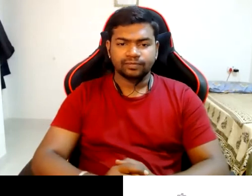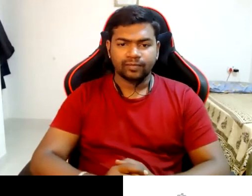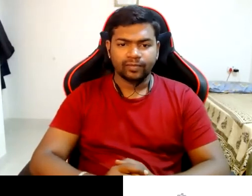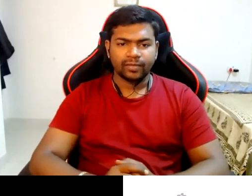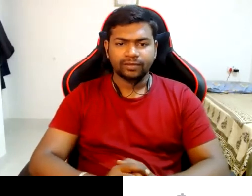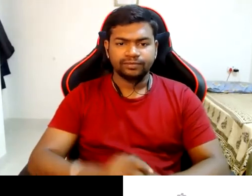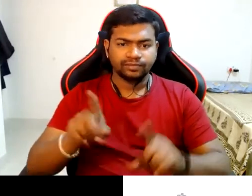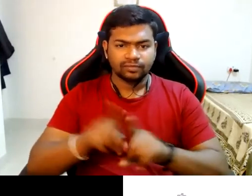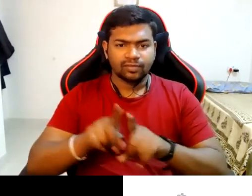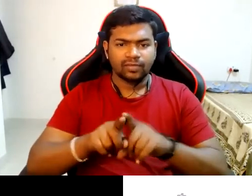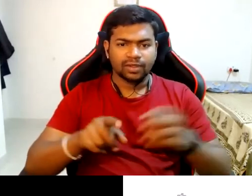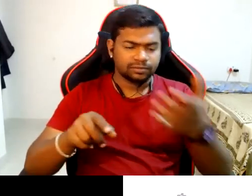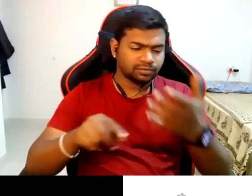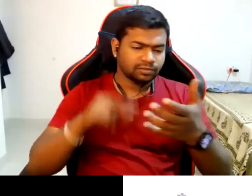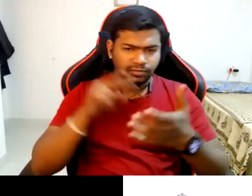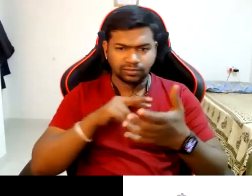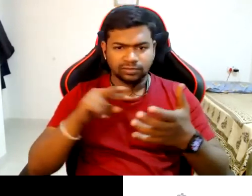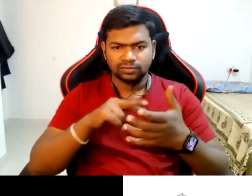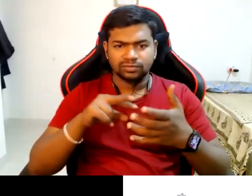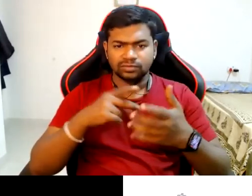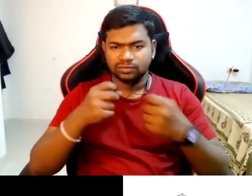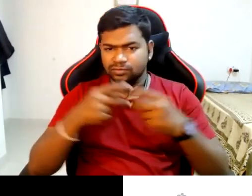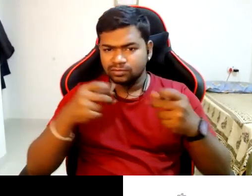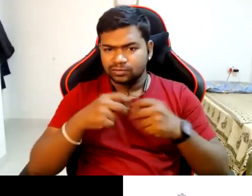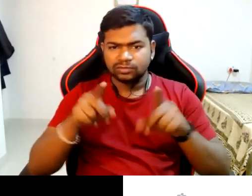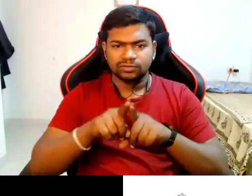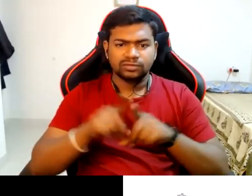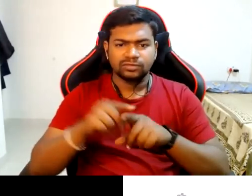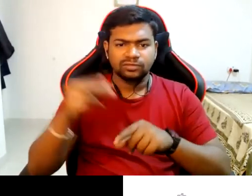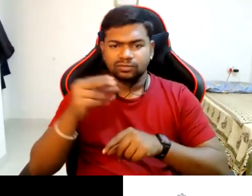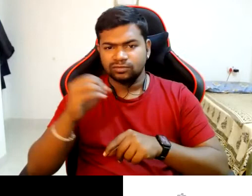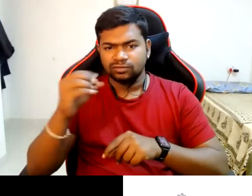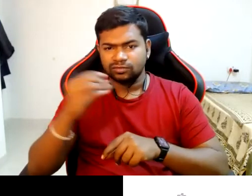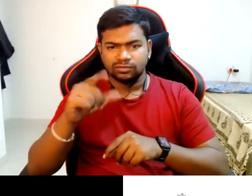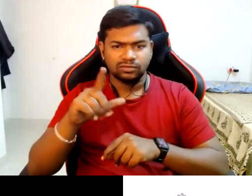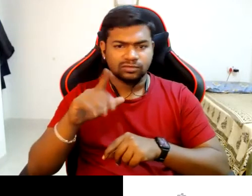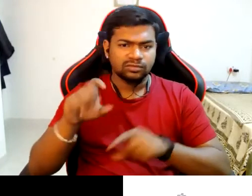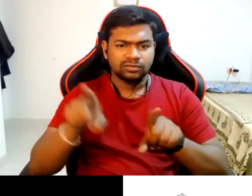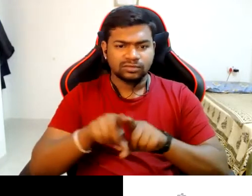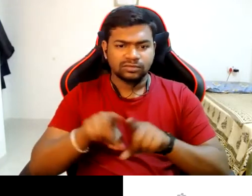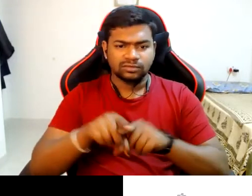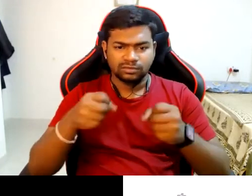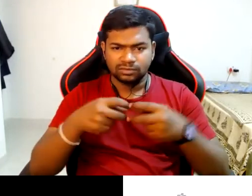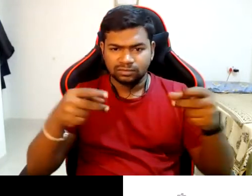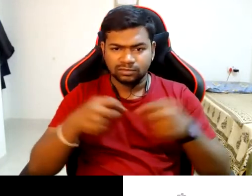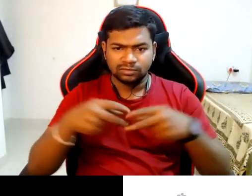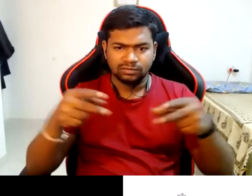and then see the capture here. so work on google glass something like. so like google glass with some in built captioning or something so whatever i speaking